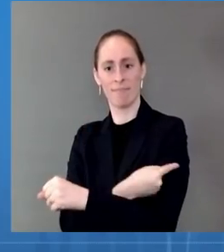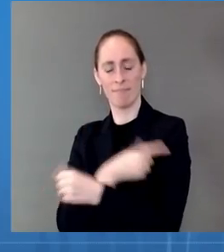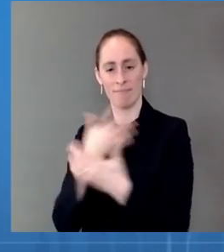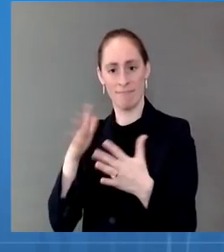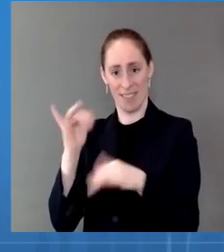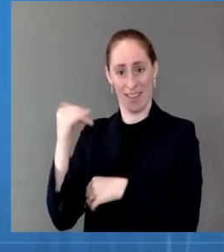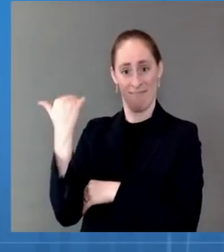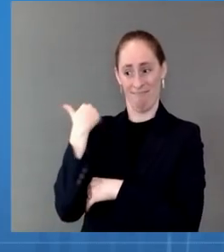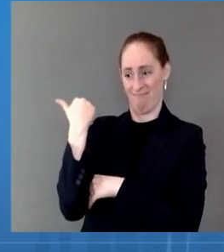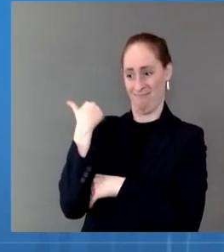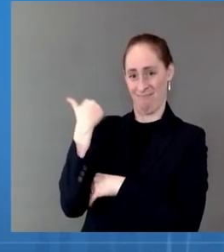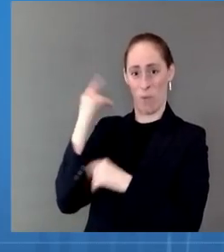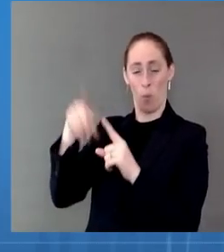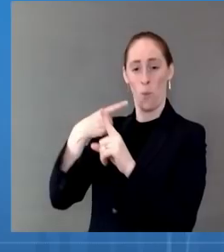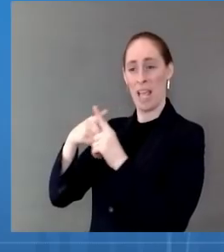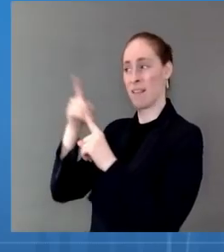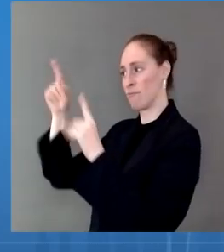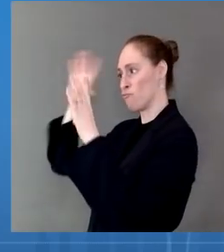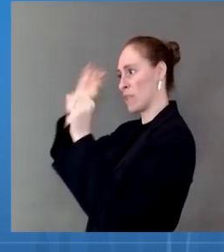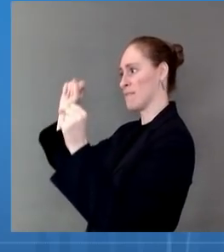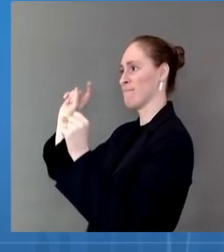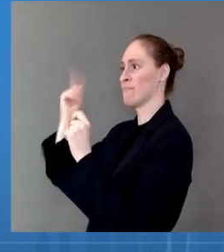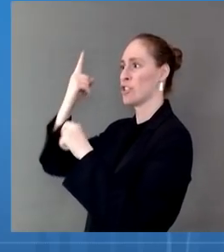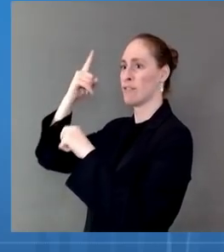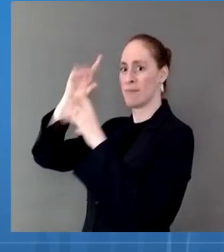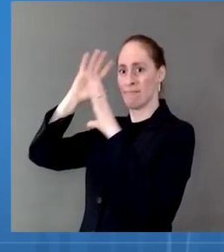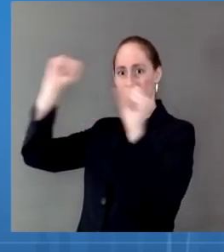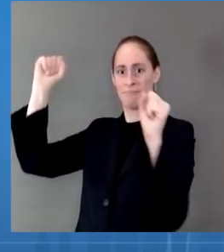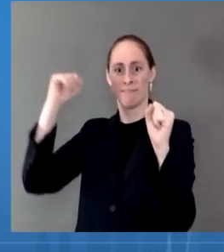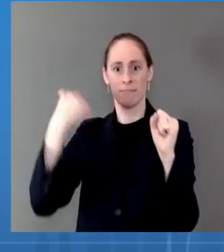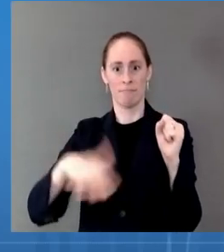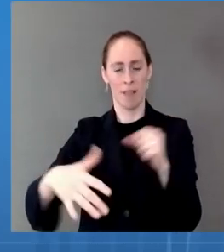and delivered to 110 countries around the world,